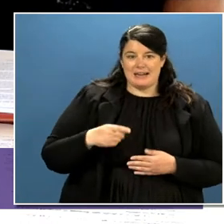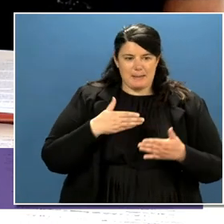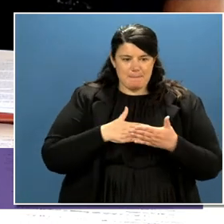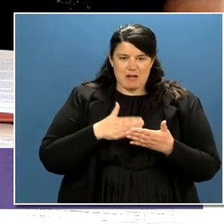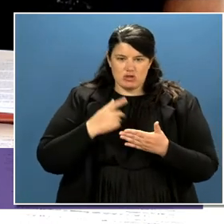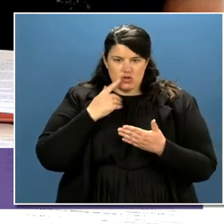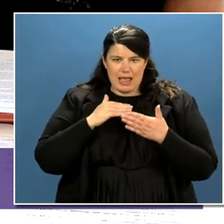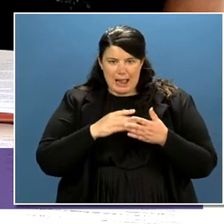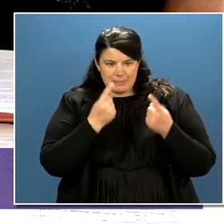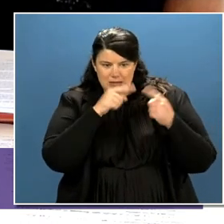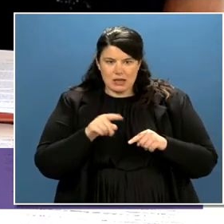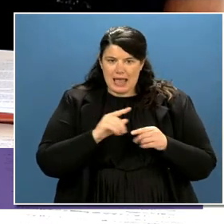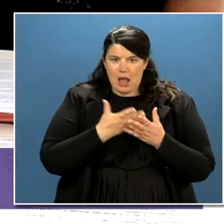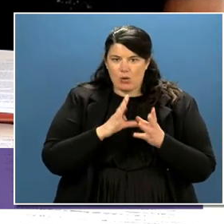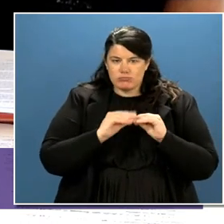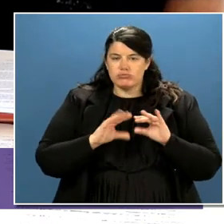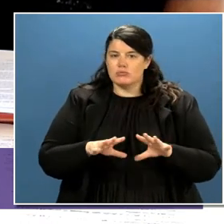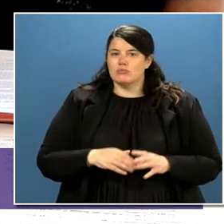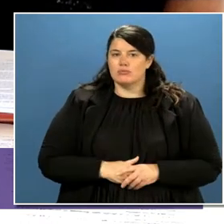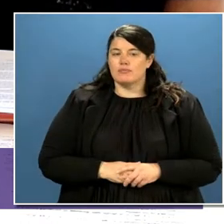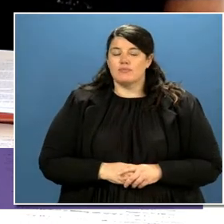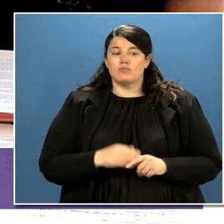And I think Zack can speak a little bit about workplace